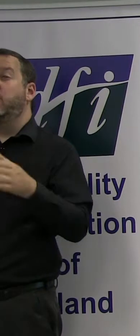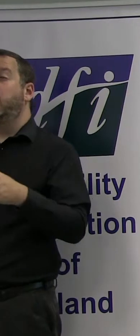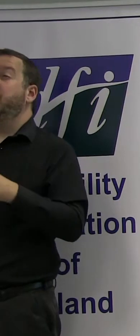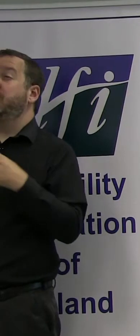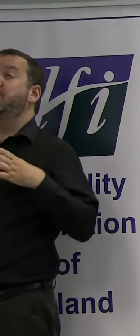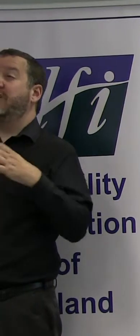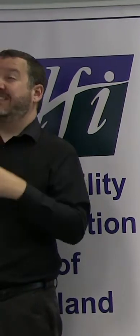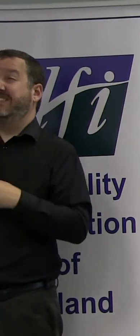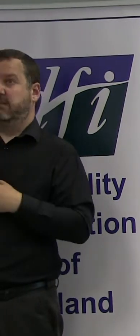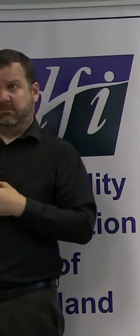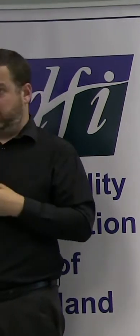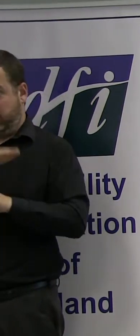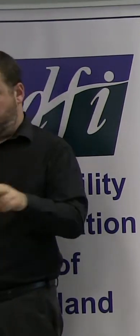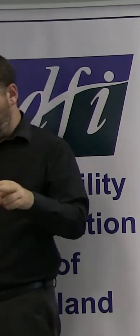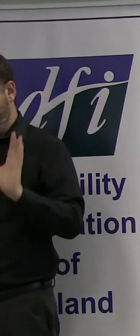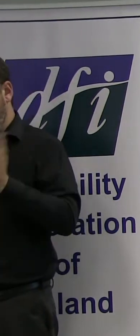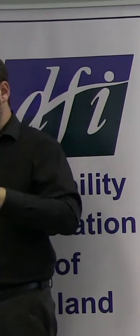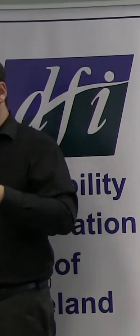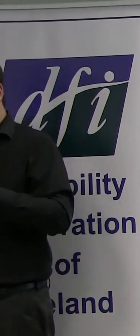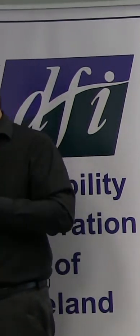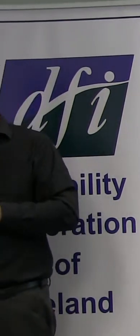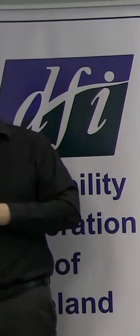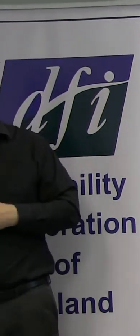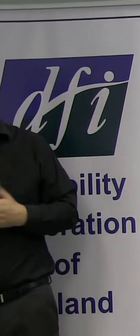the country and really up important because it's a source of funding for